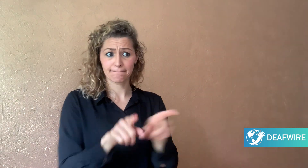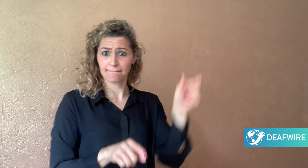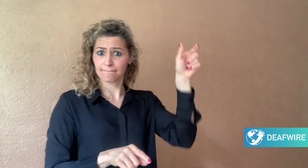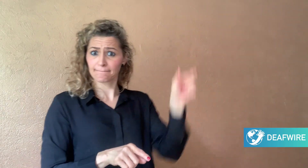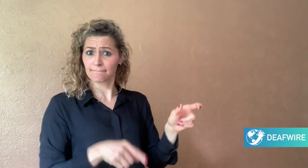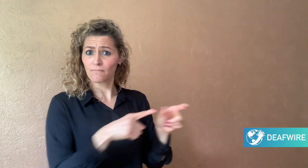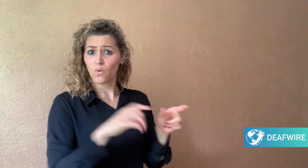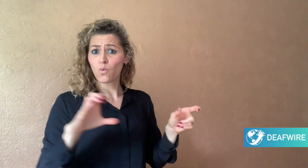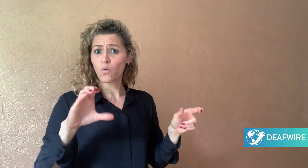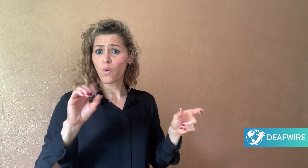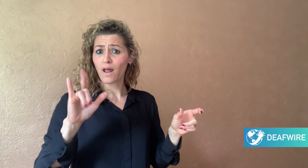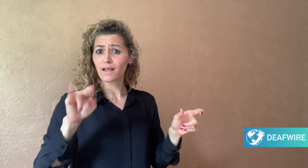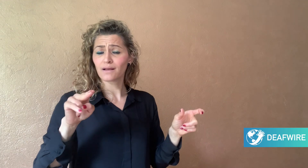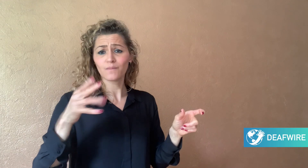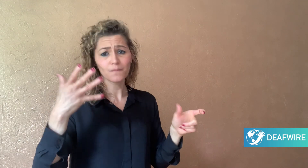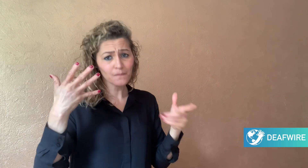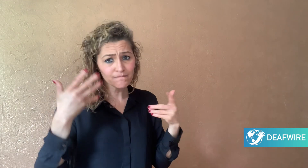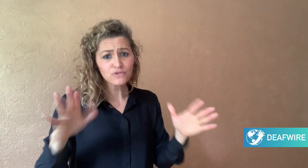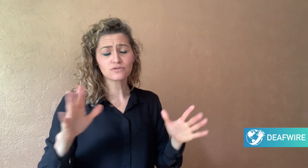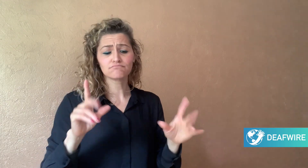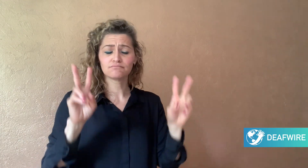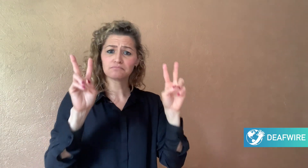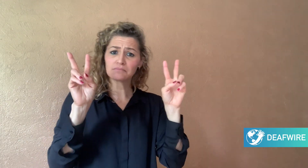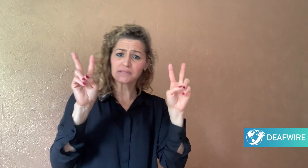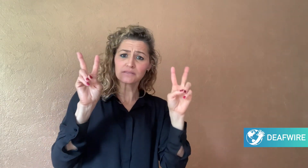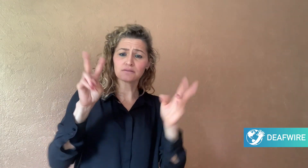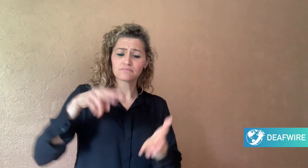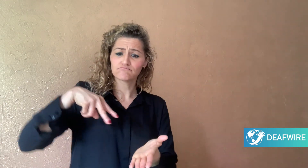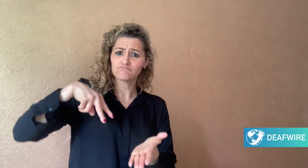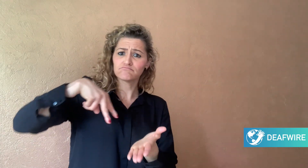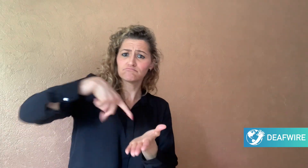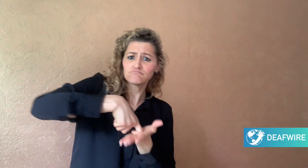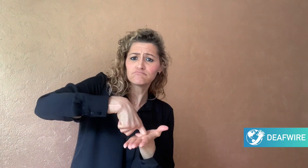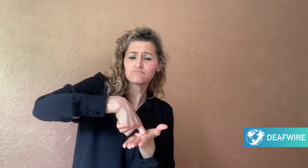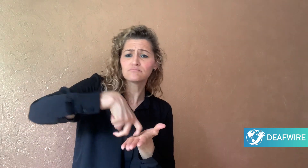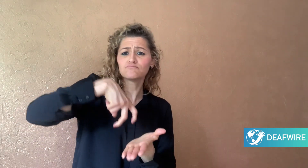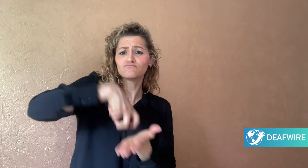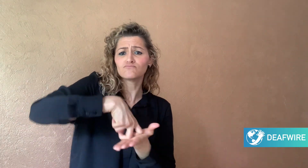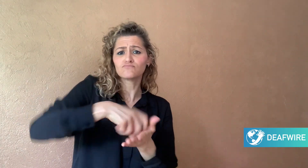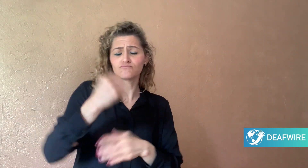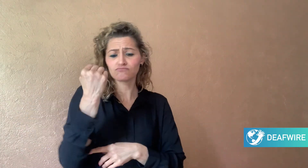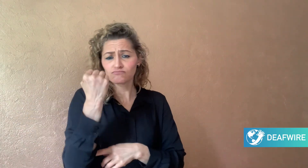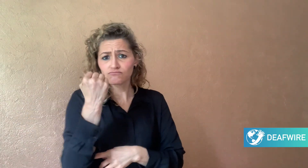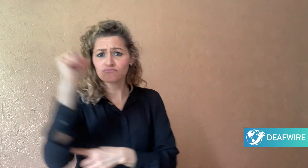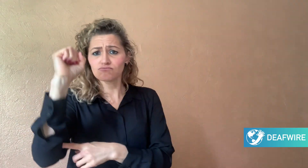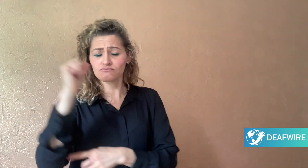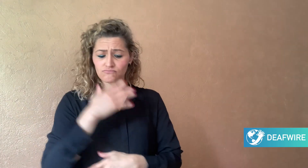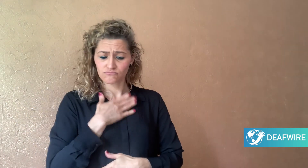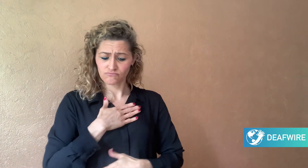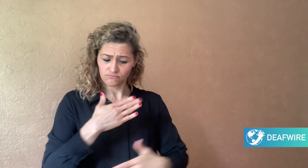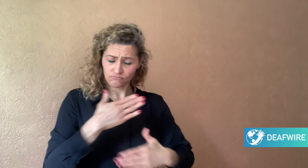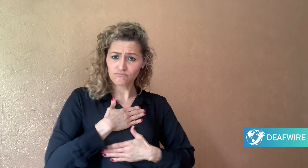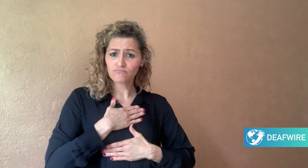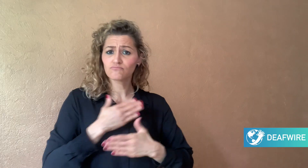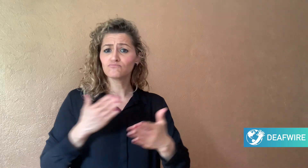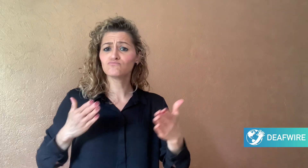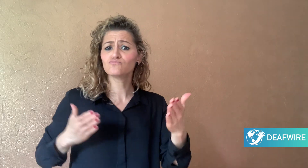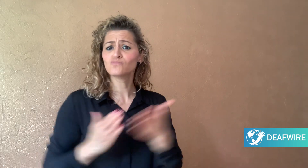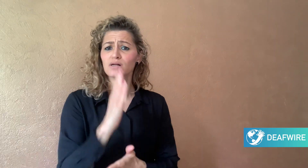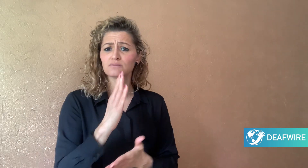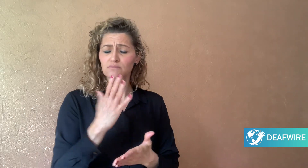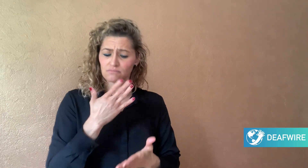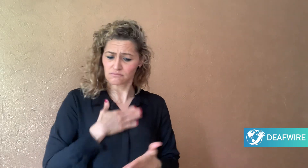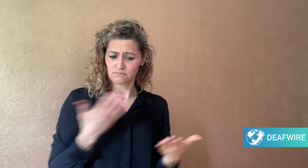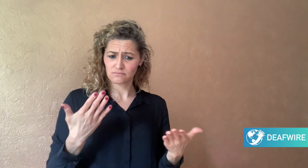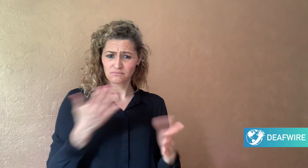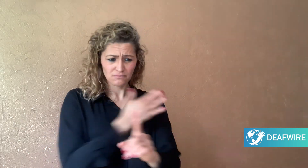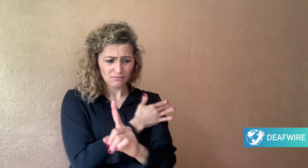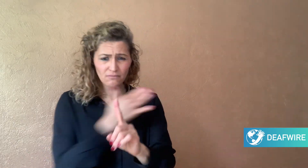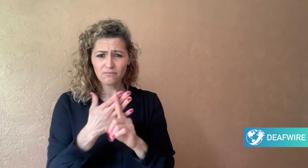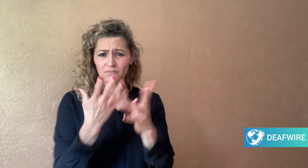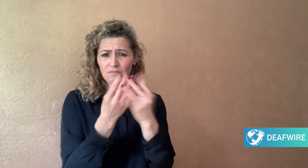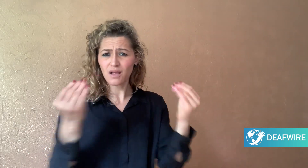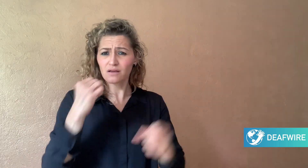protested for their rights for hundreds of years,